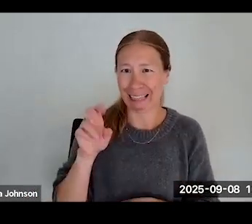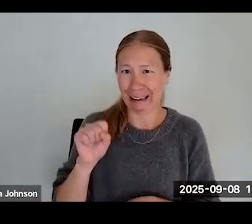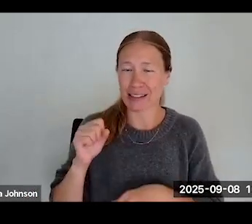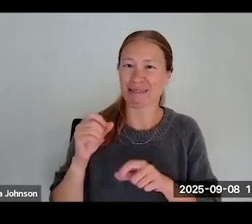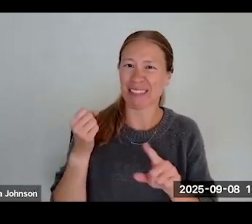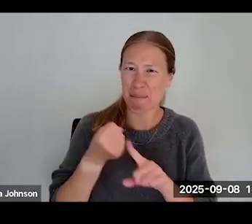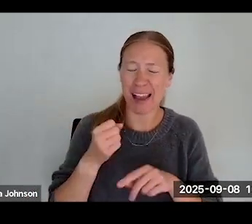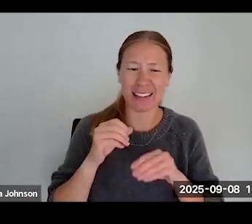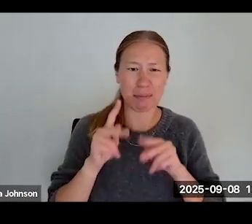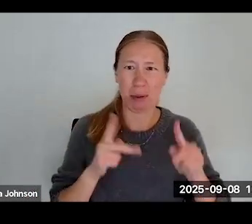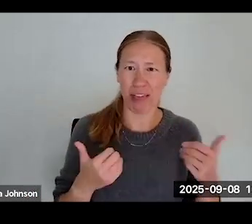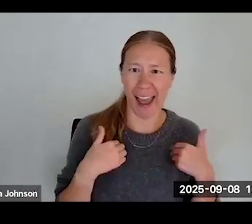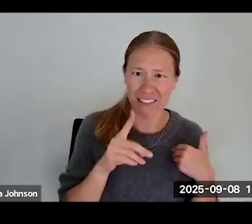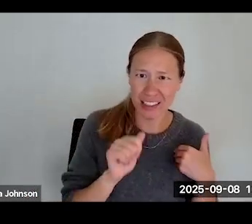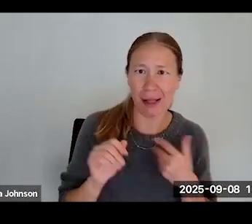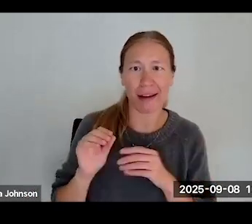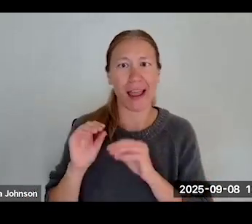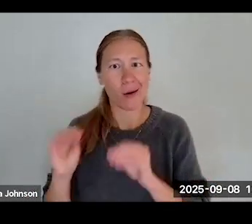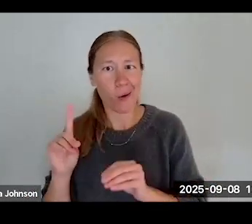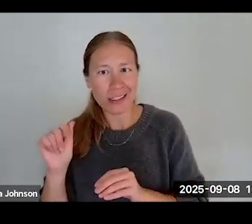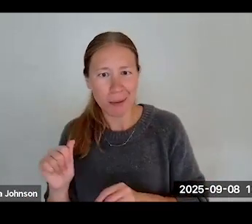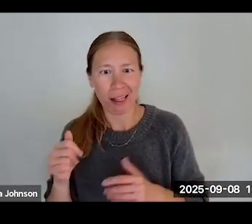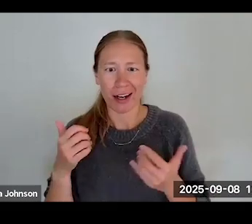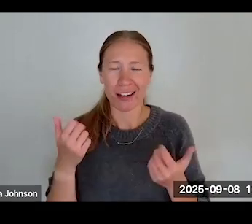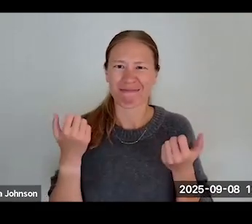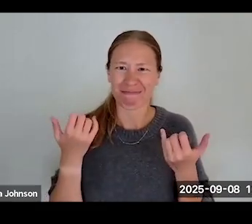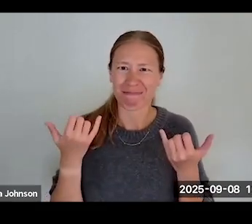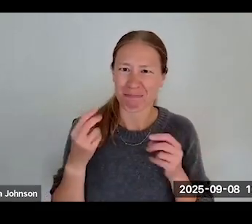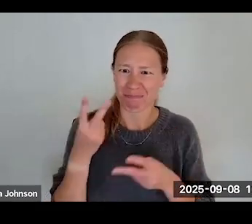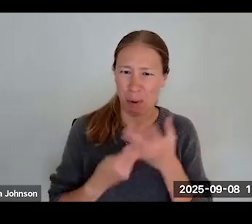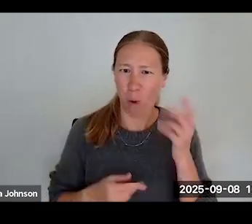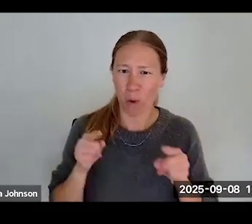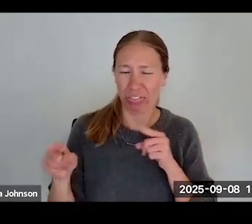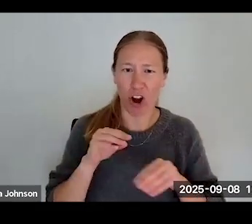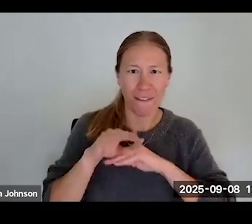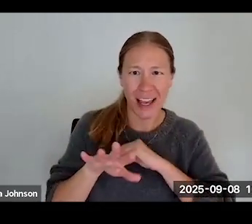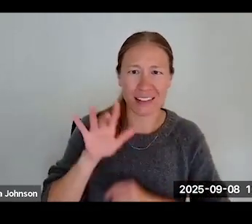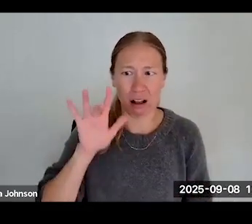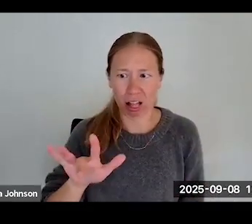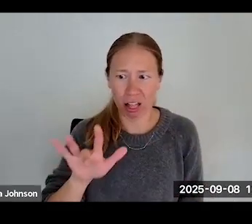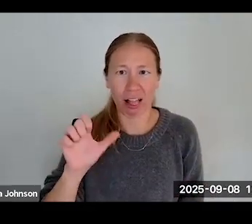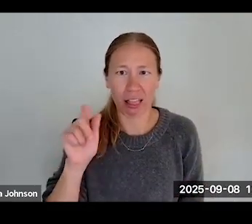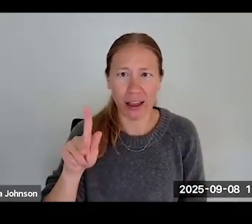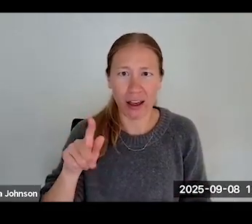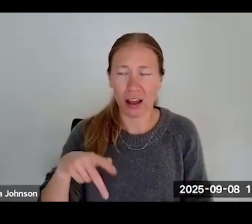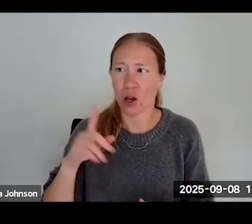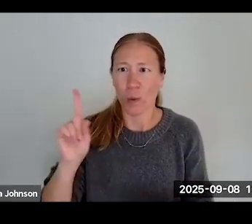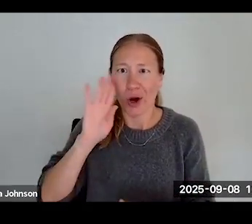by making it challenging to discern what will happen when a link is selected. So if you click on a link, where are you gonna be taken to?